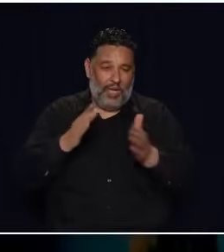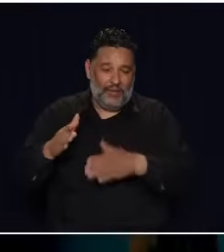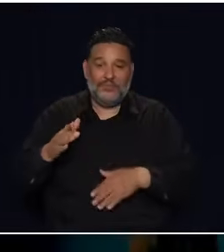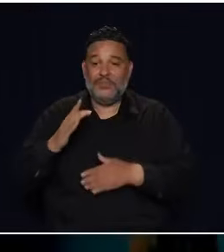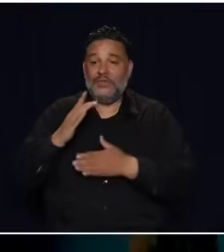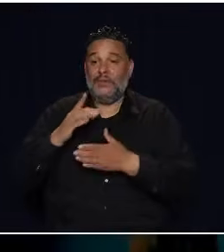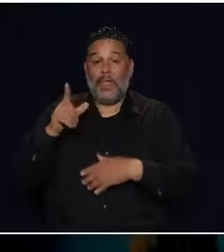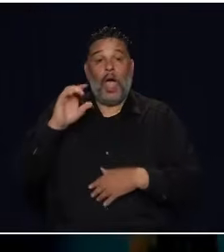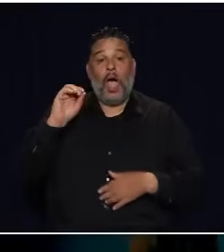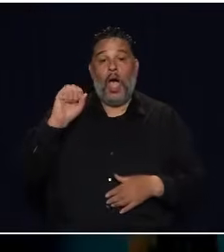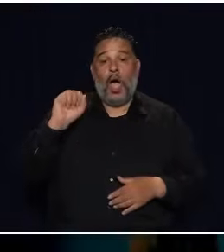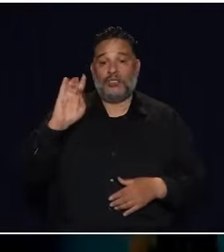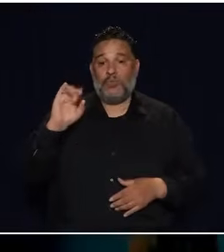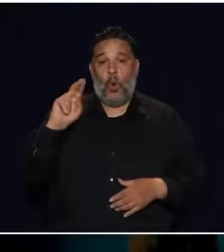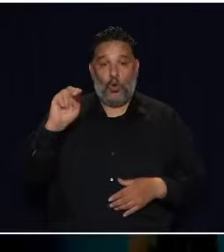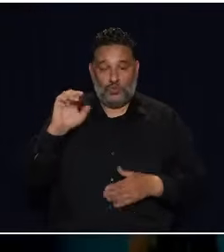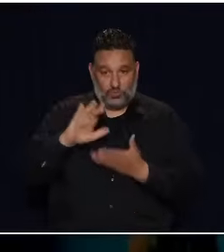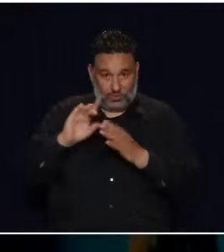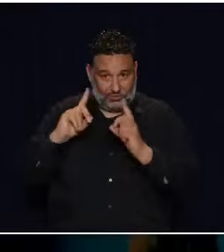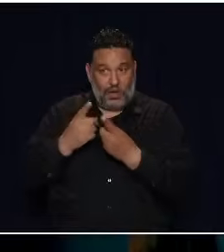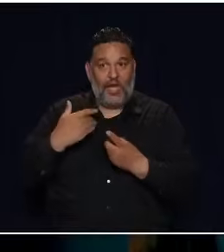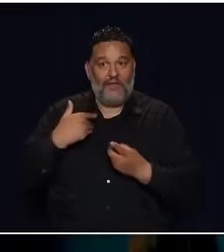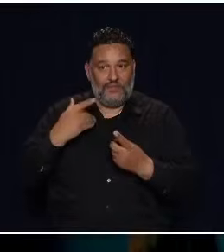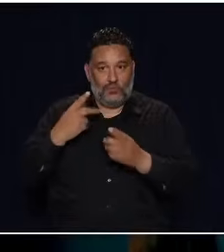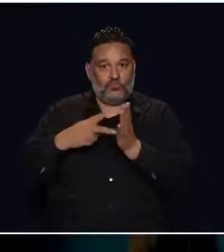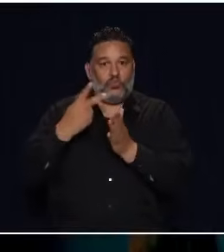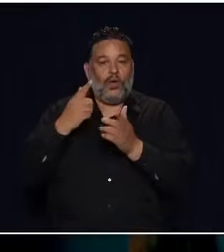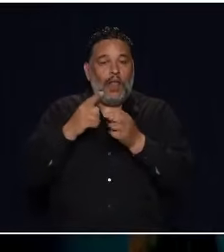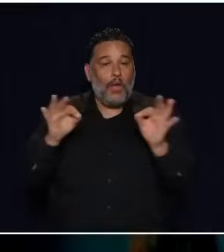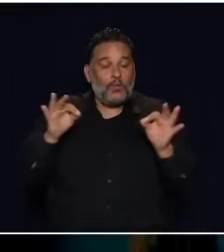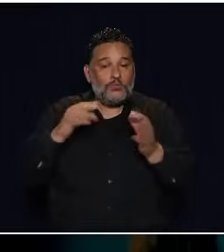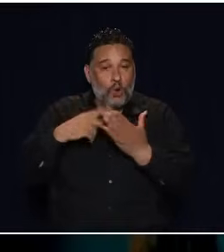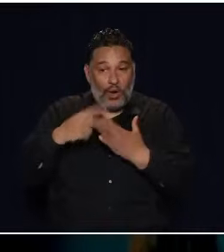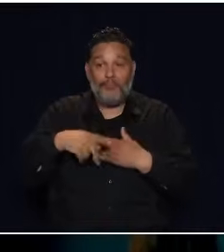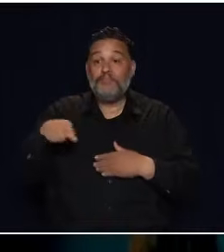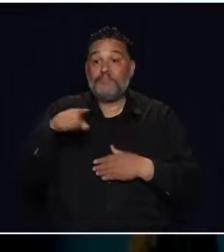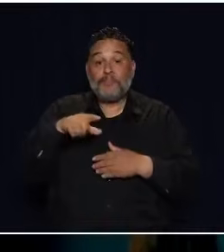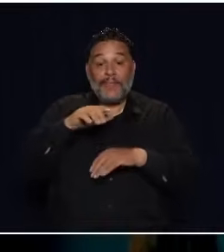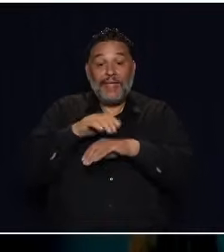I THINK IT GOES BOTH WAYS.